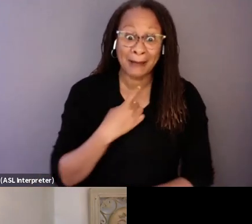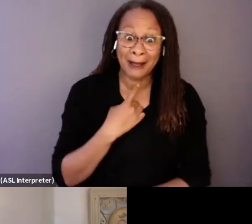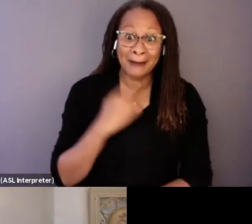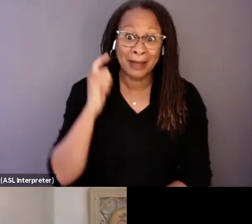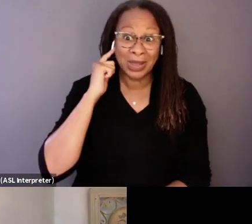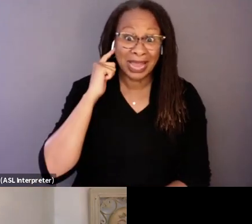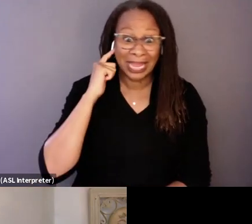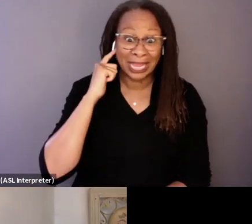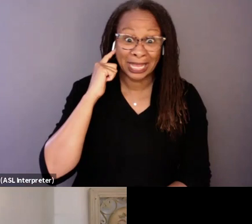Oh, you're muted.